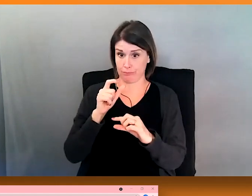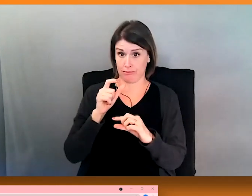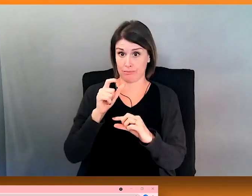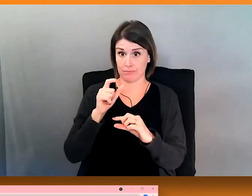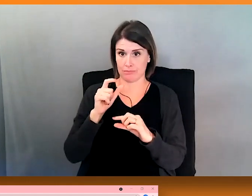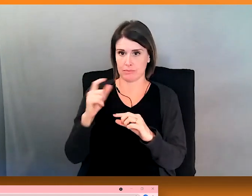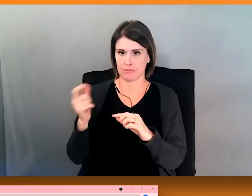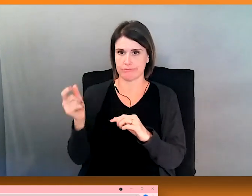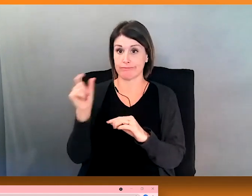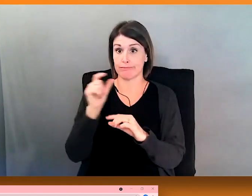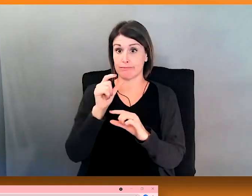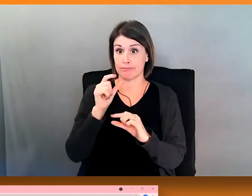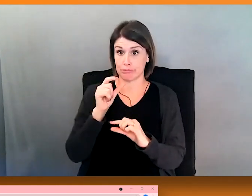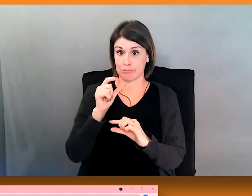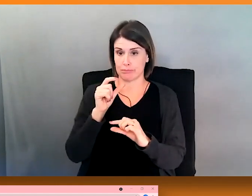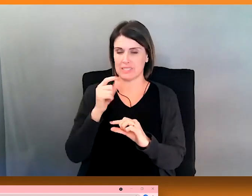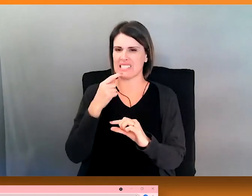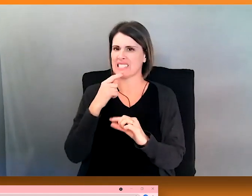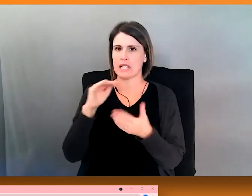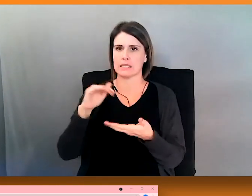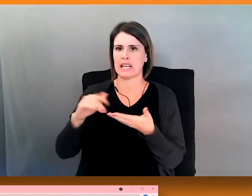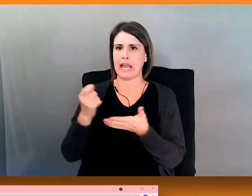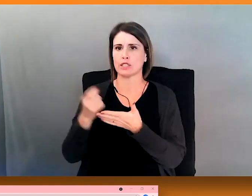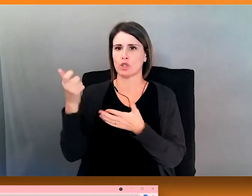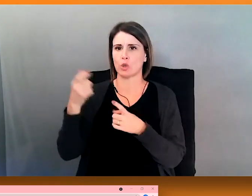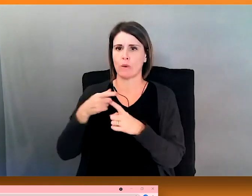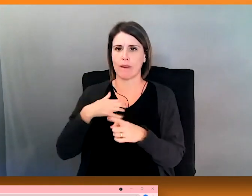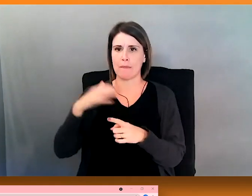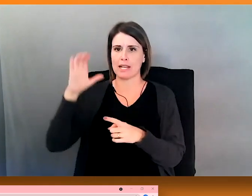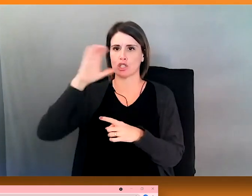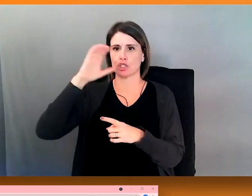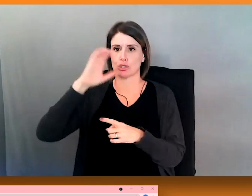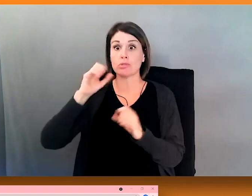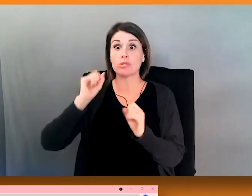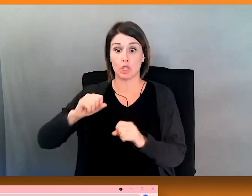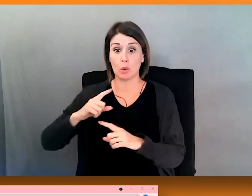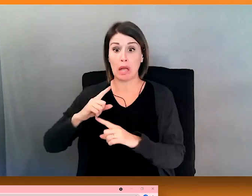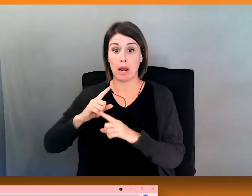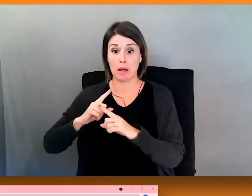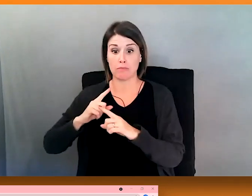And it says, "Exclude from your search." You can click on that